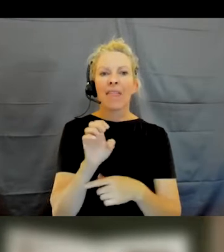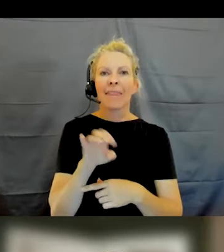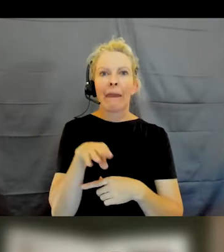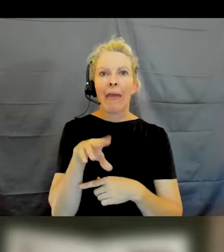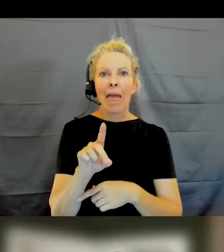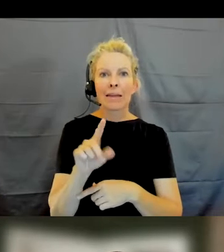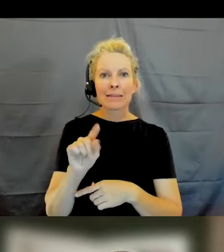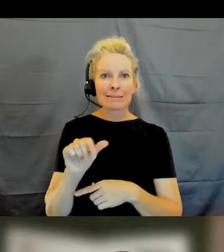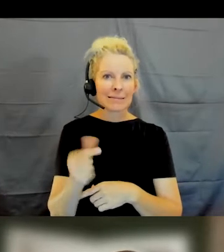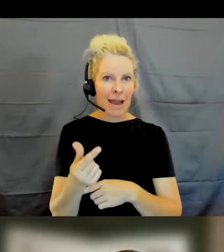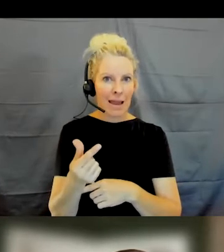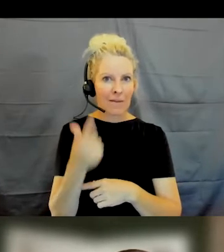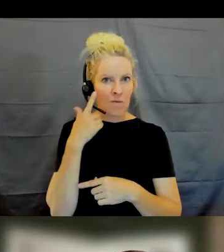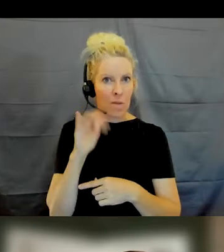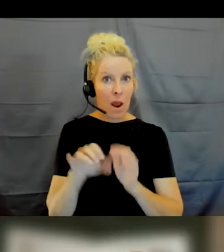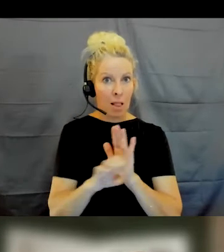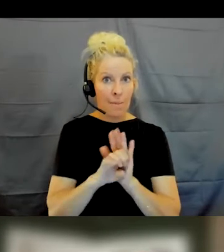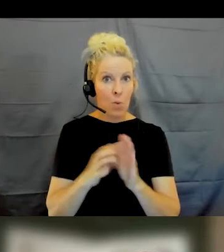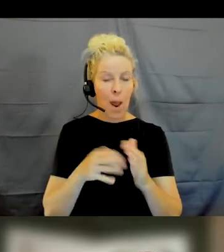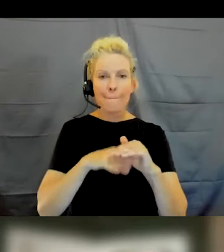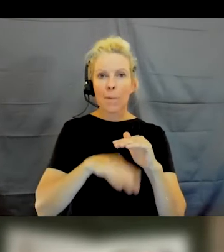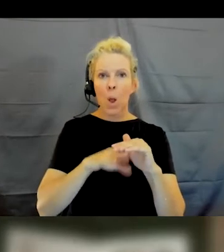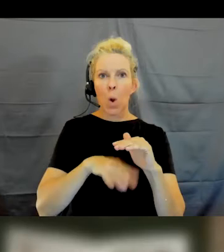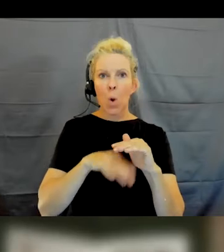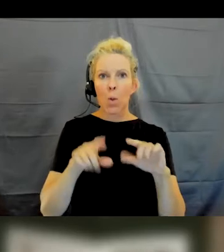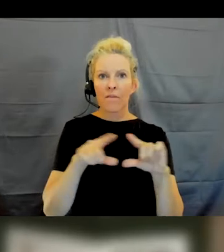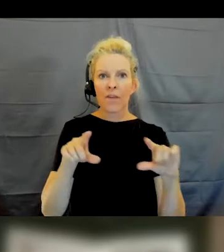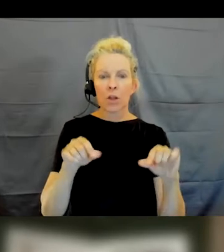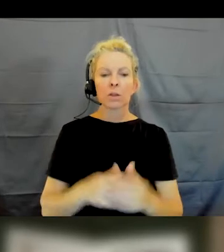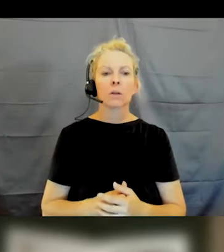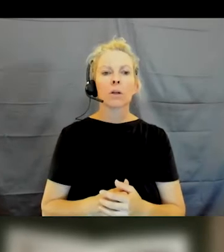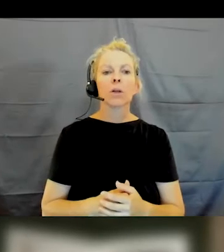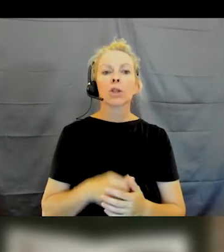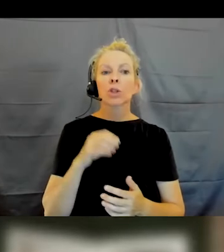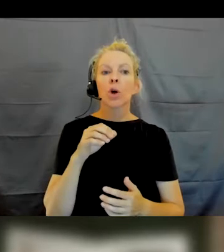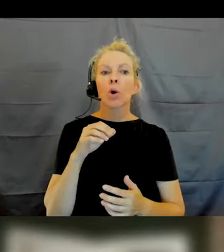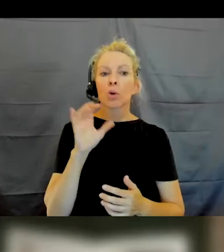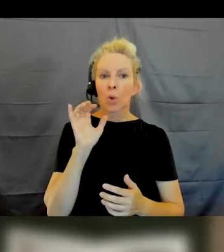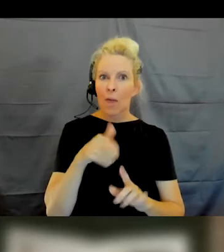element is actually below our input field, so the input is a child element of the label. Because